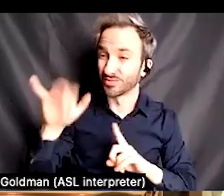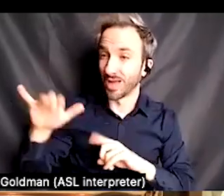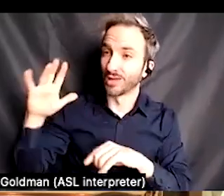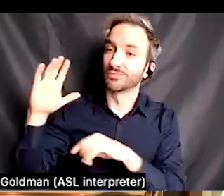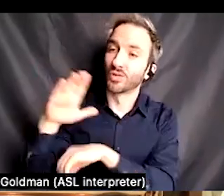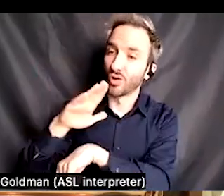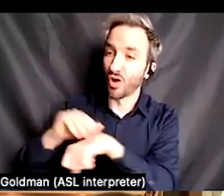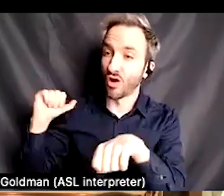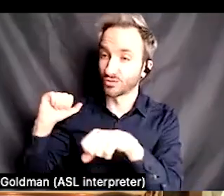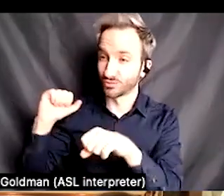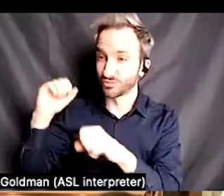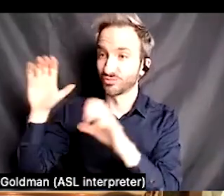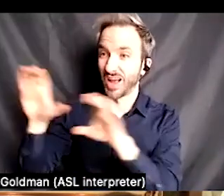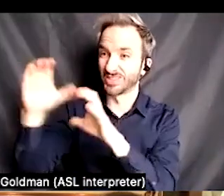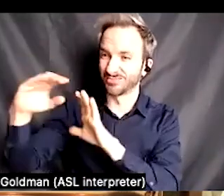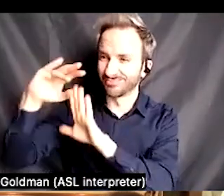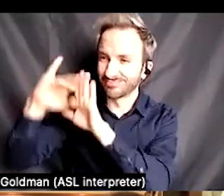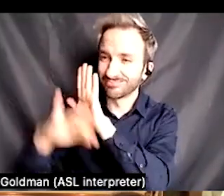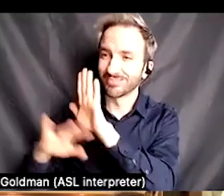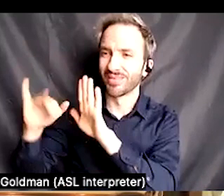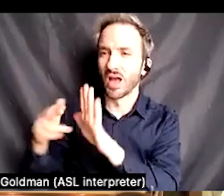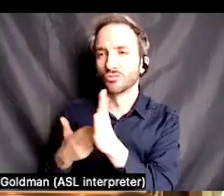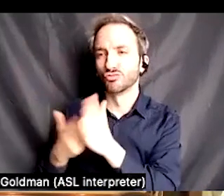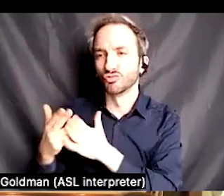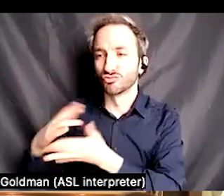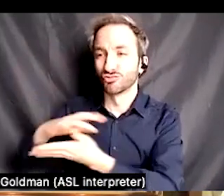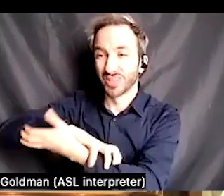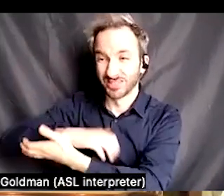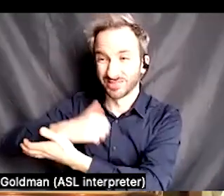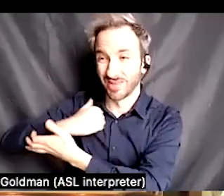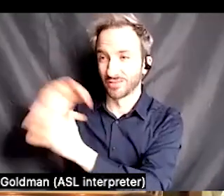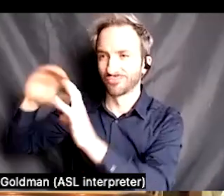of Canada, and support an ongoing shift from gatekeeping to space-making in the book industry.